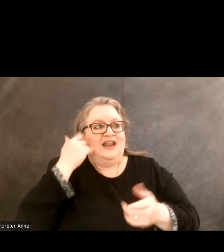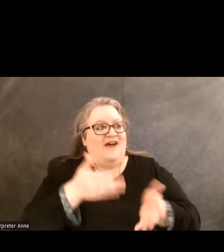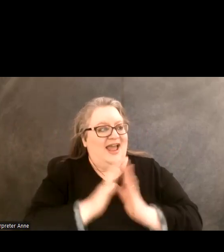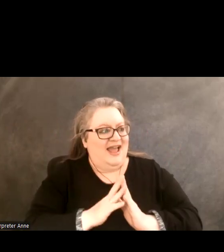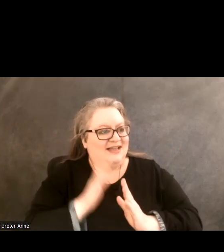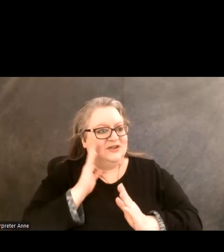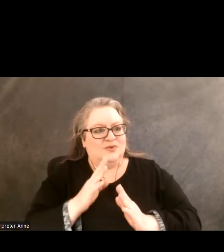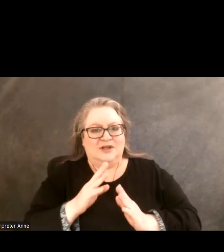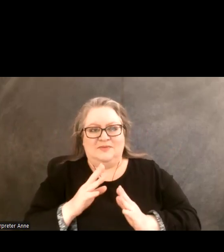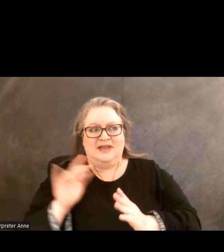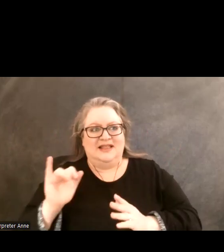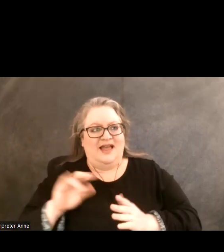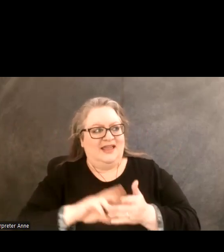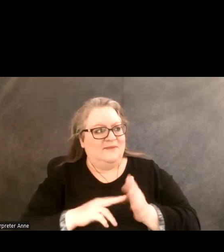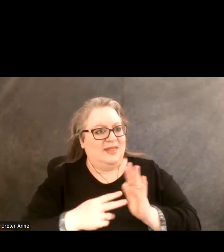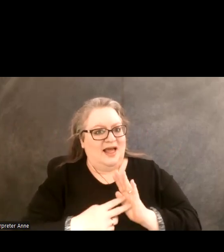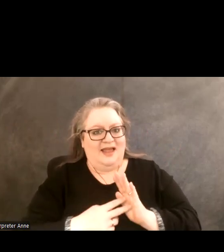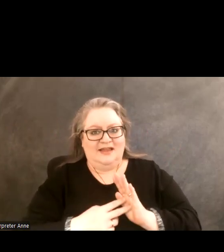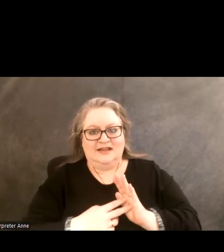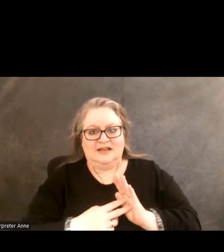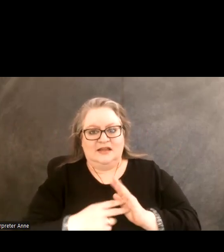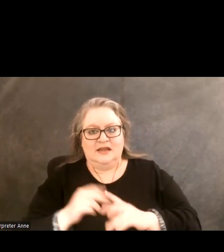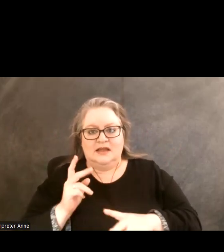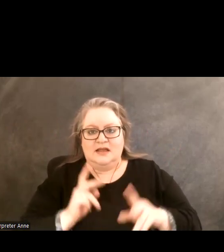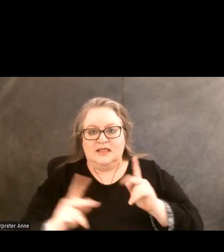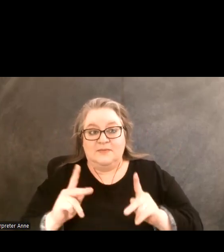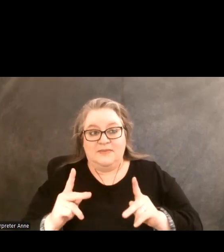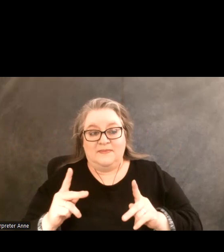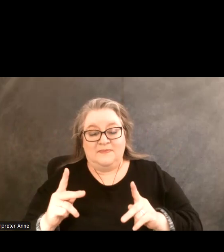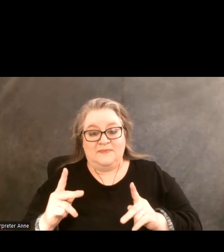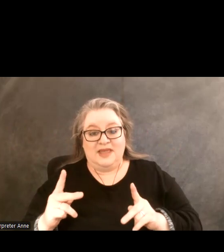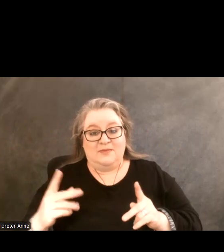implying that the people in charge know what they're doing,